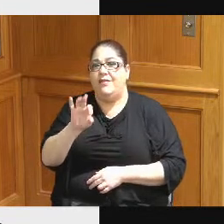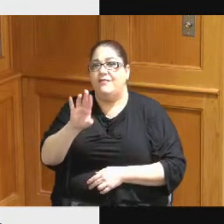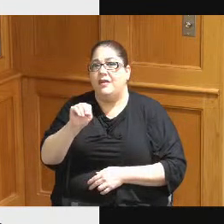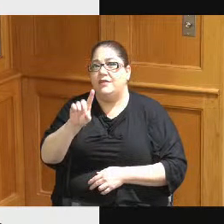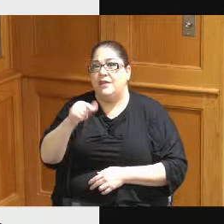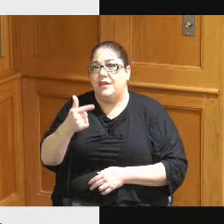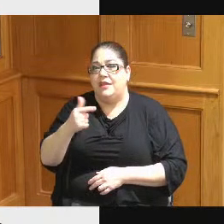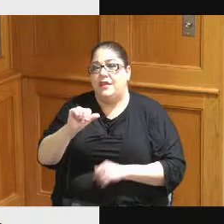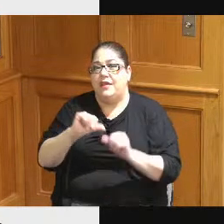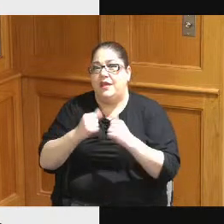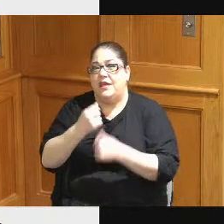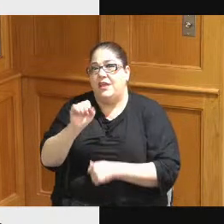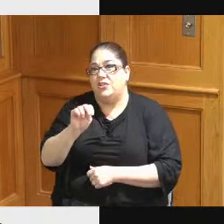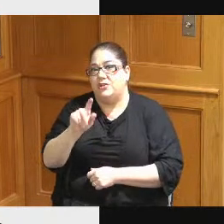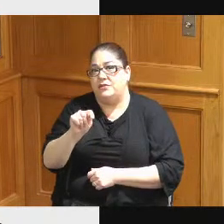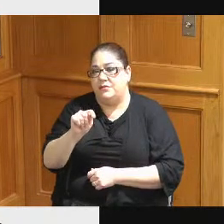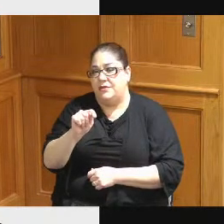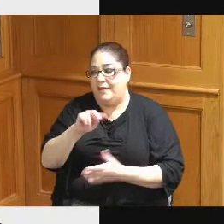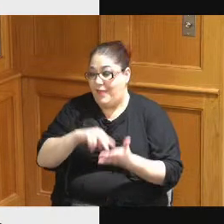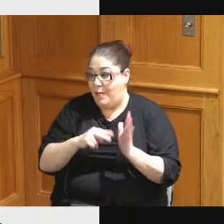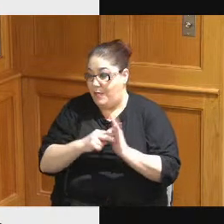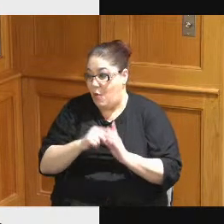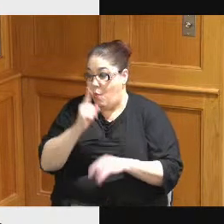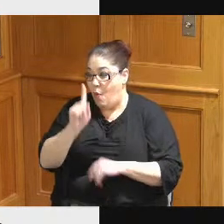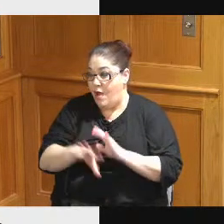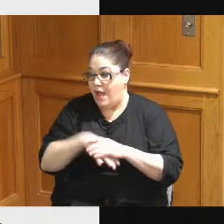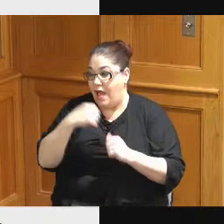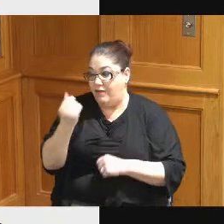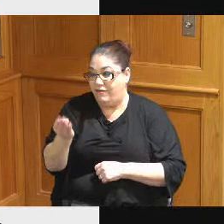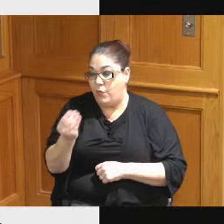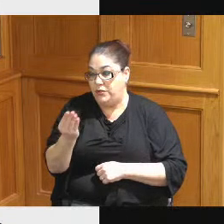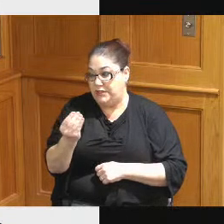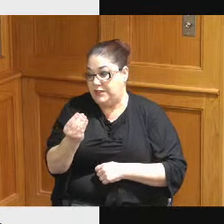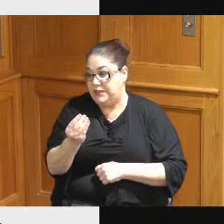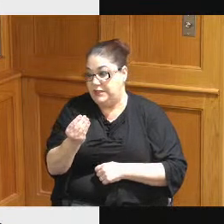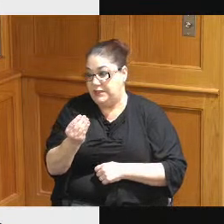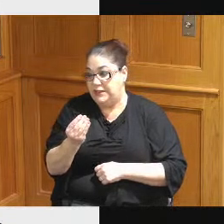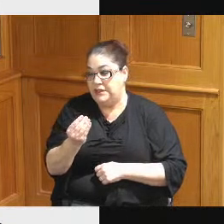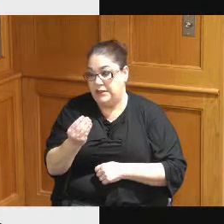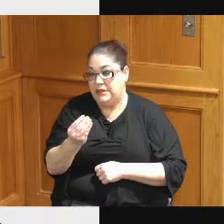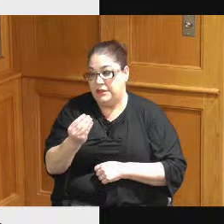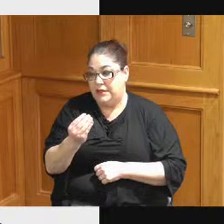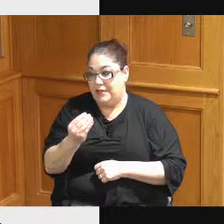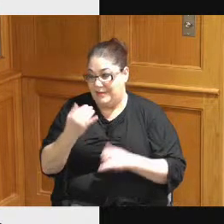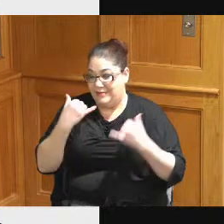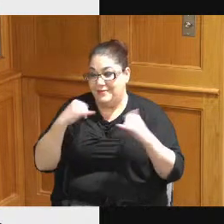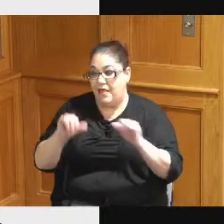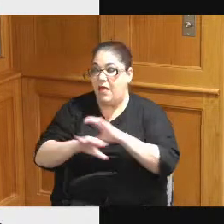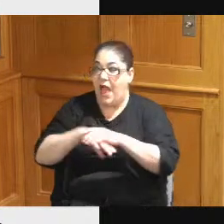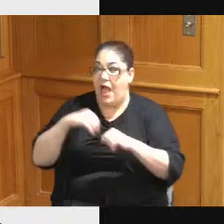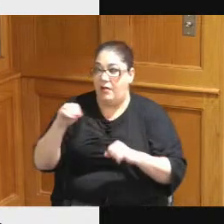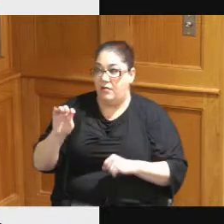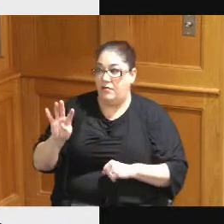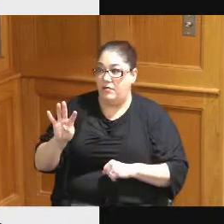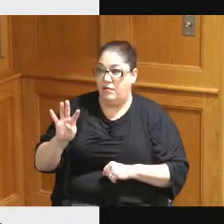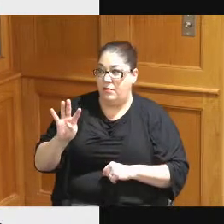those 400 communities and are still one of only 14 that is a unified funding agent that's really the